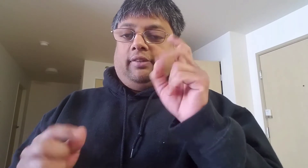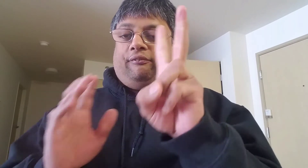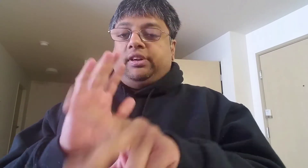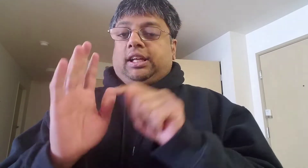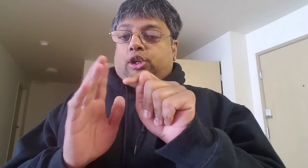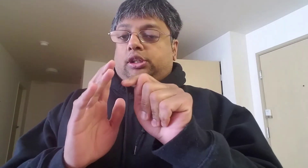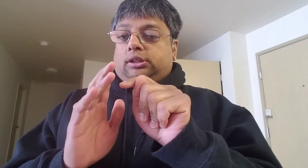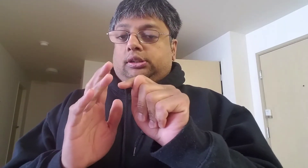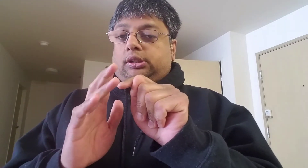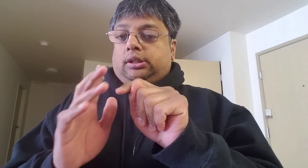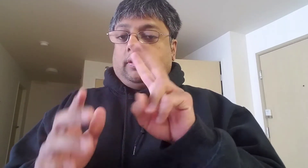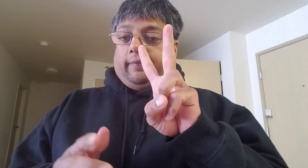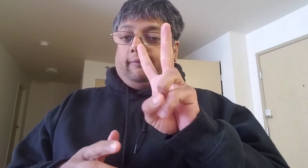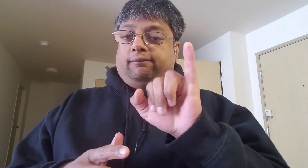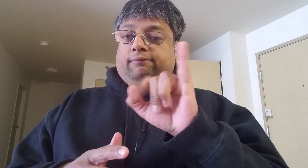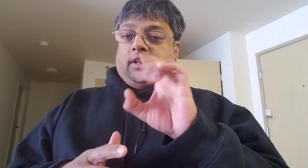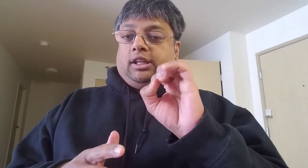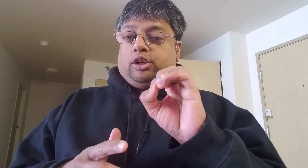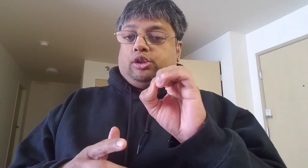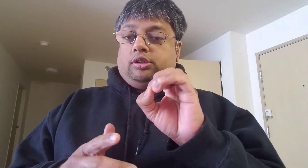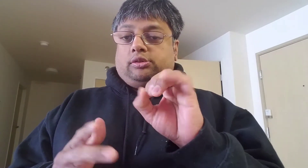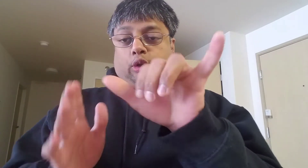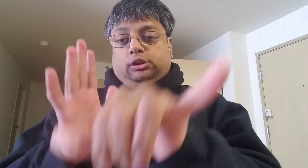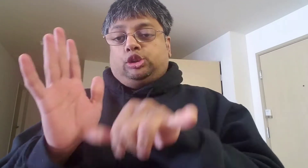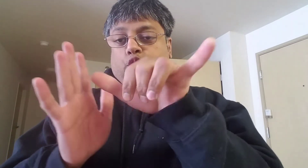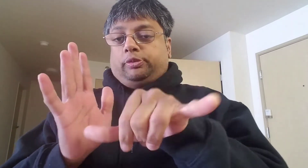video (spelling video) [signing Youtube in a circular motion]